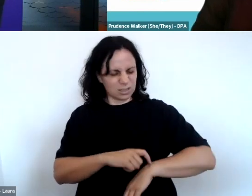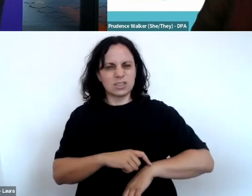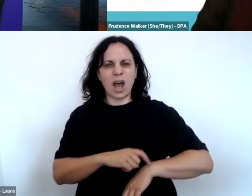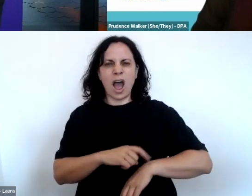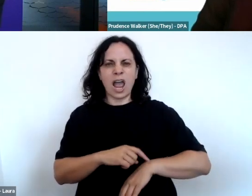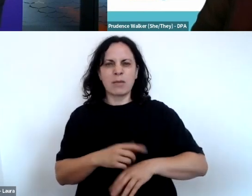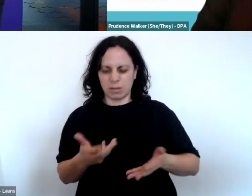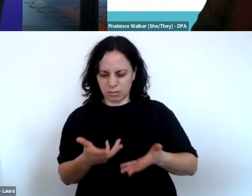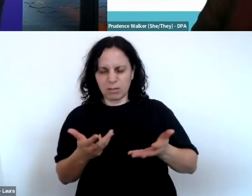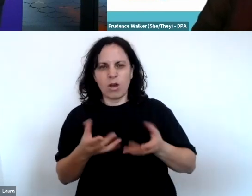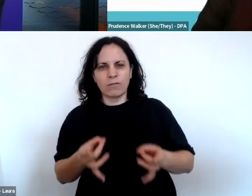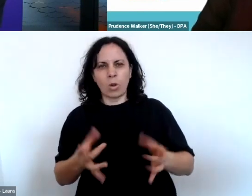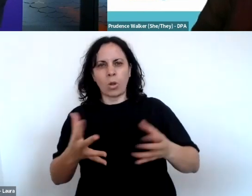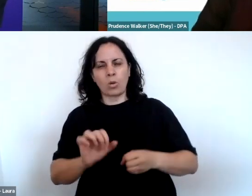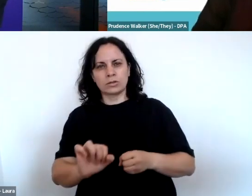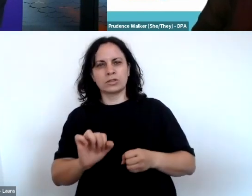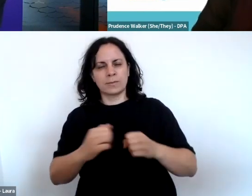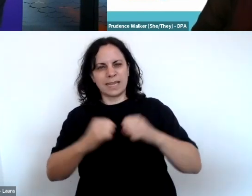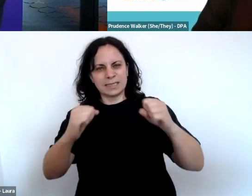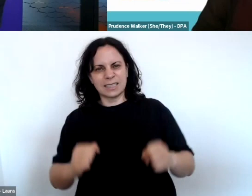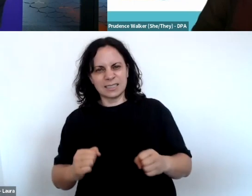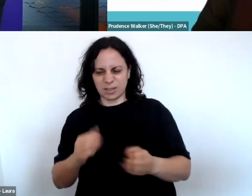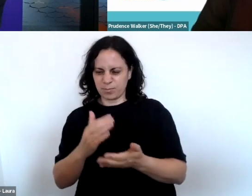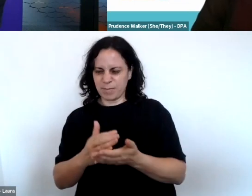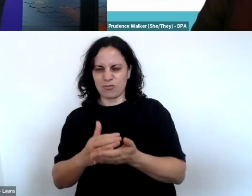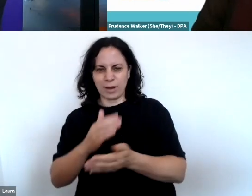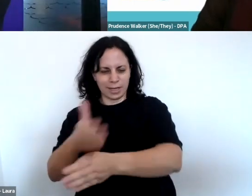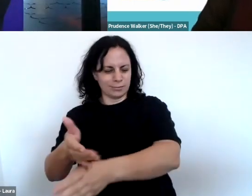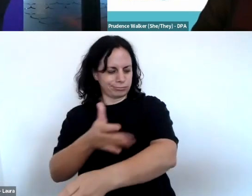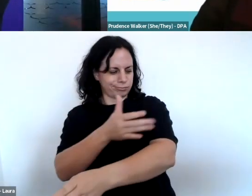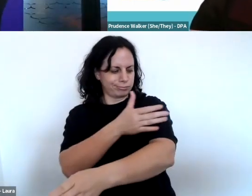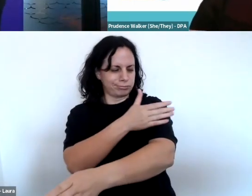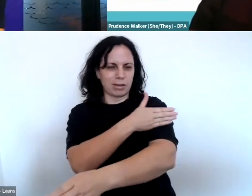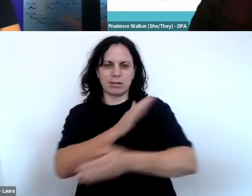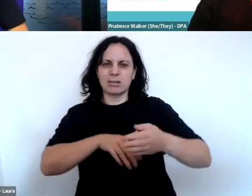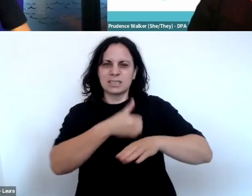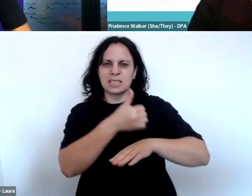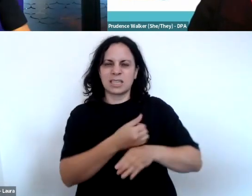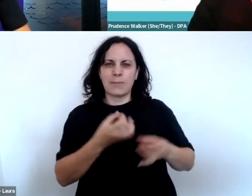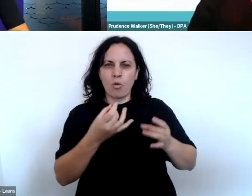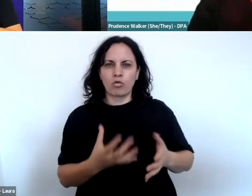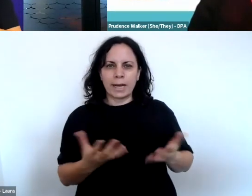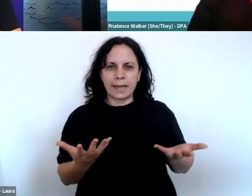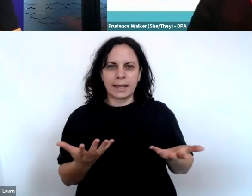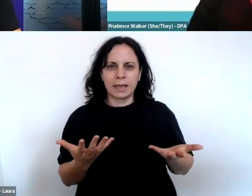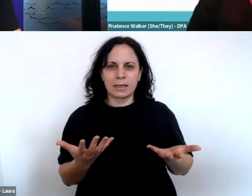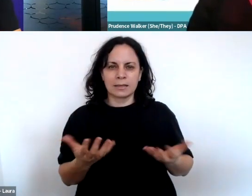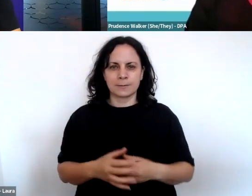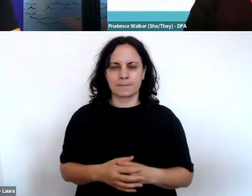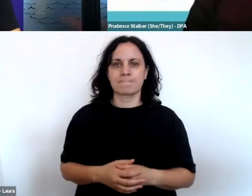when in reality it’s been running for years? Yeah, great question. So